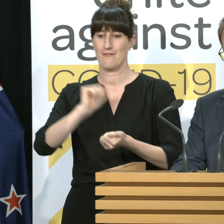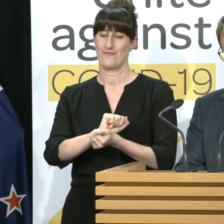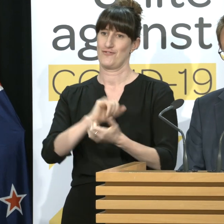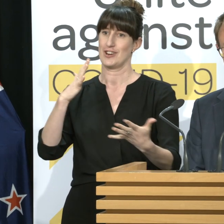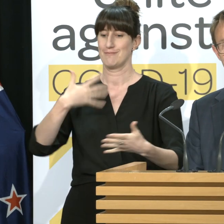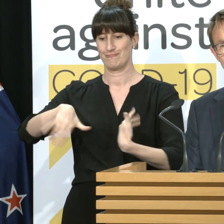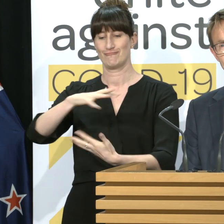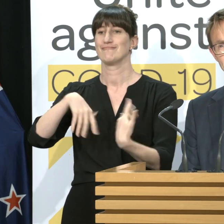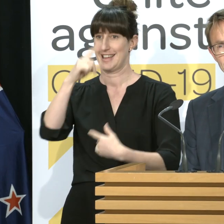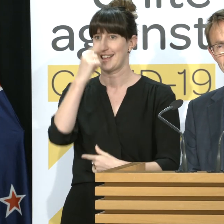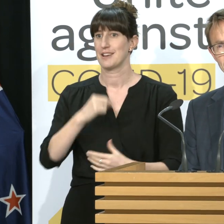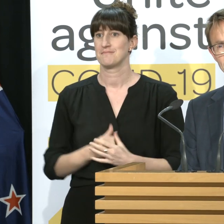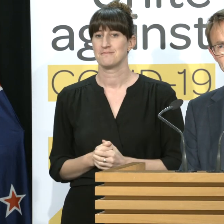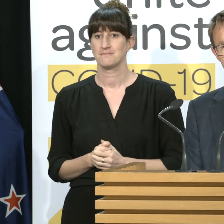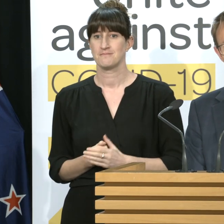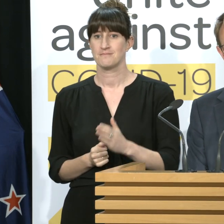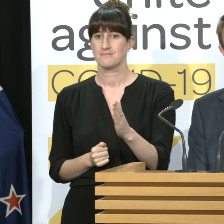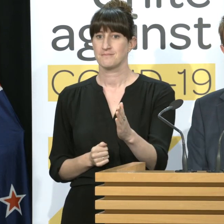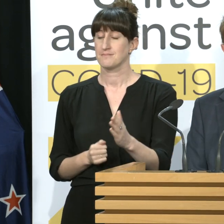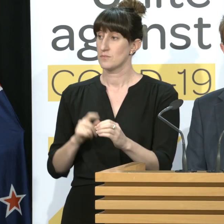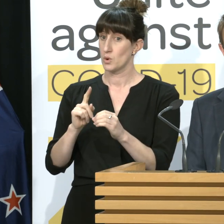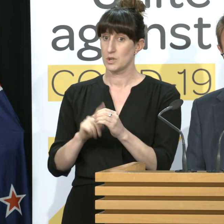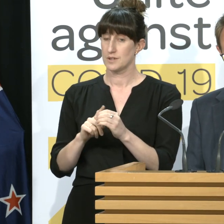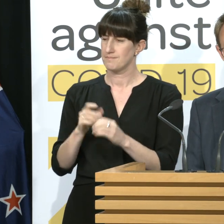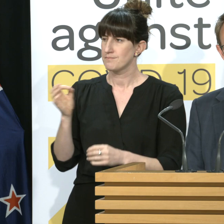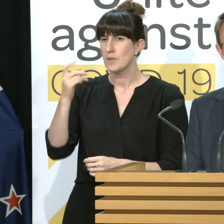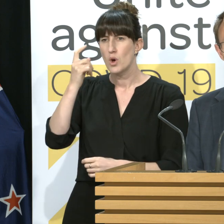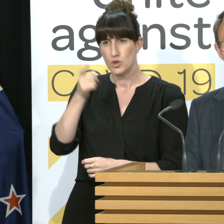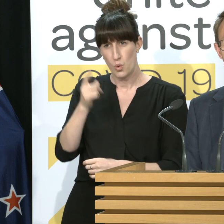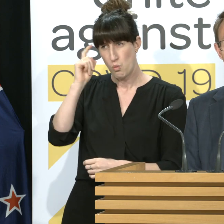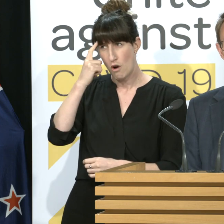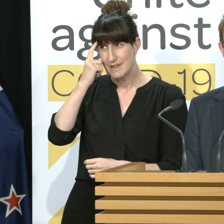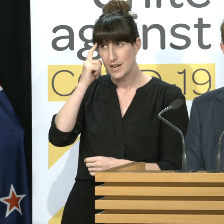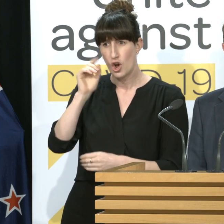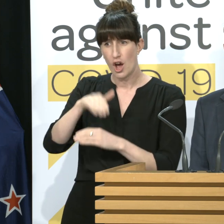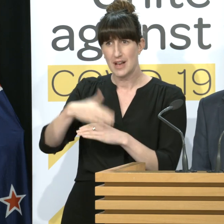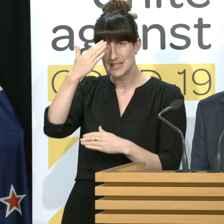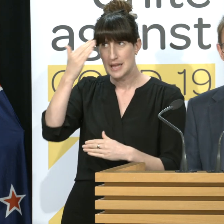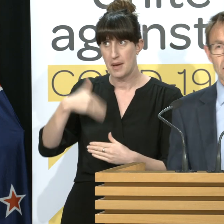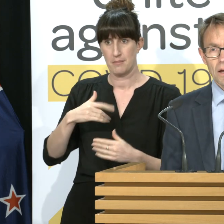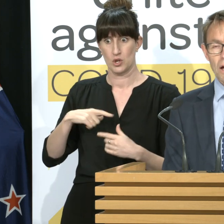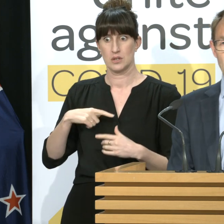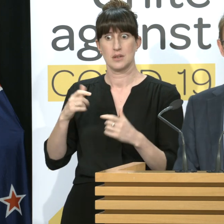How worried are you about an outbreak during summer considering people are moving around the country and there are big events like festivals?